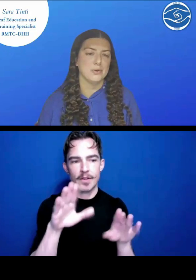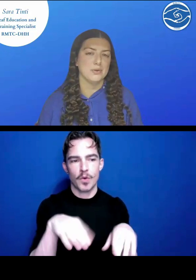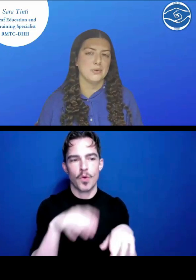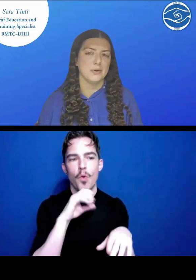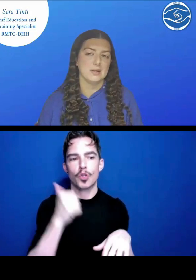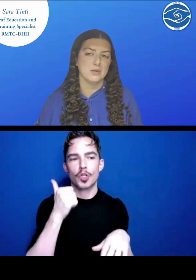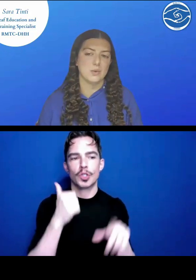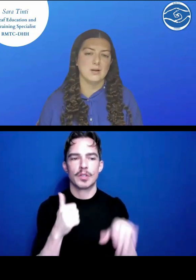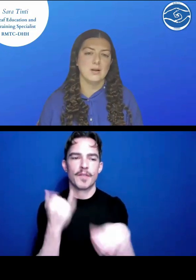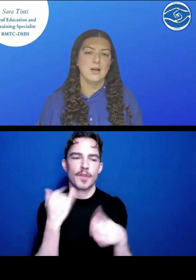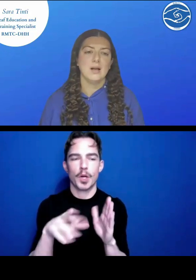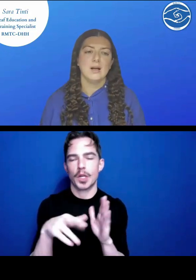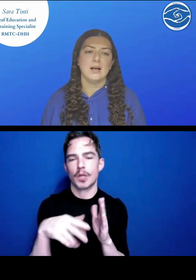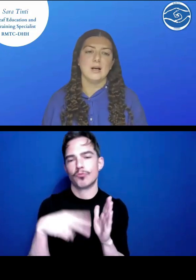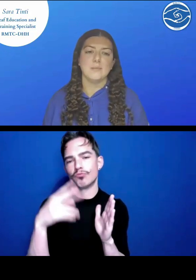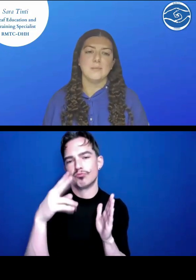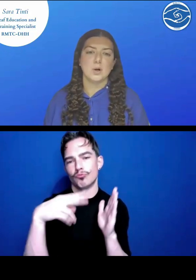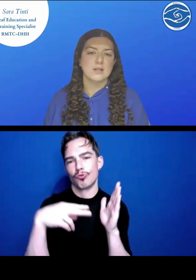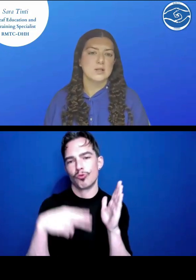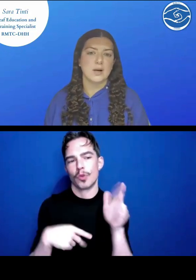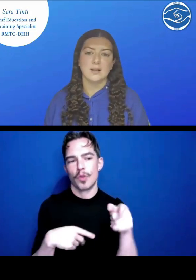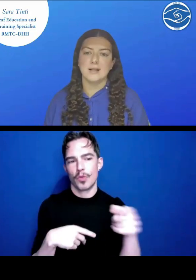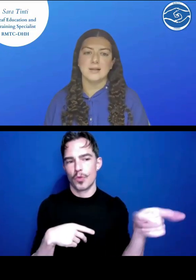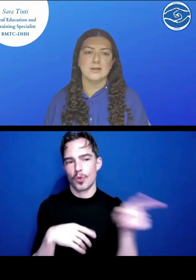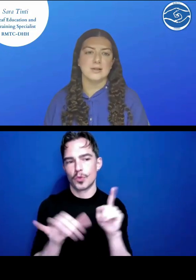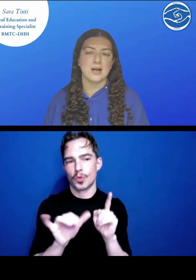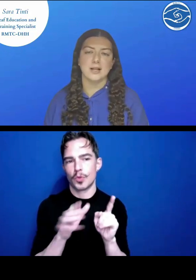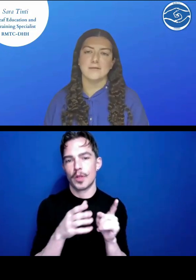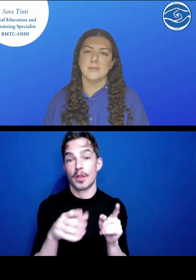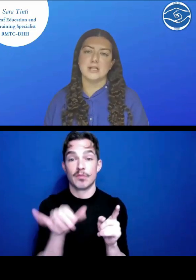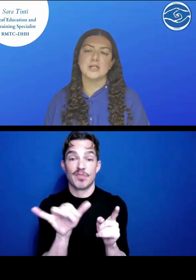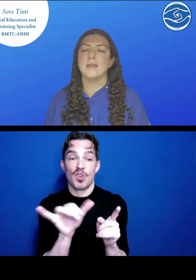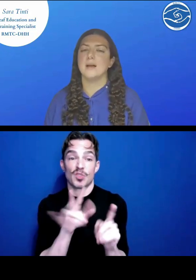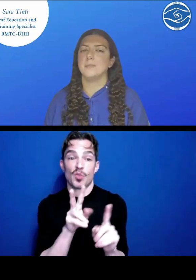peruse through those as well. They're all still relevant. There's a lot of good information in